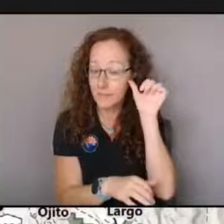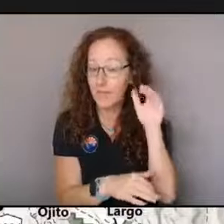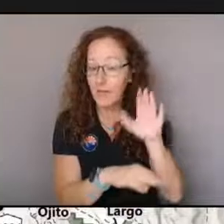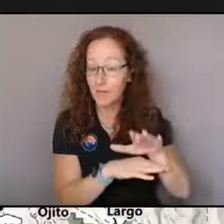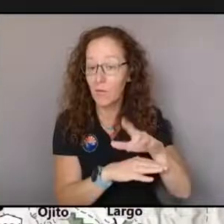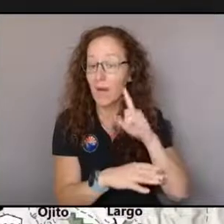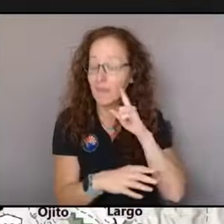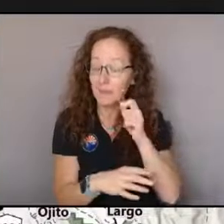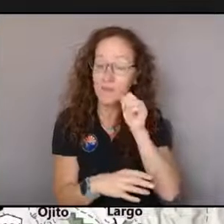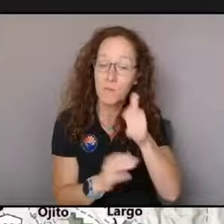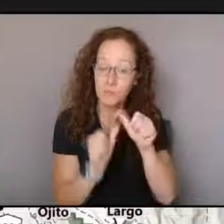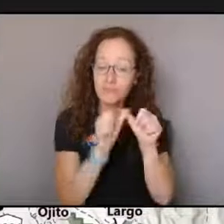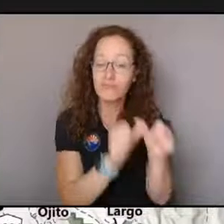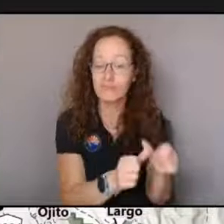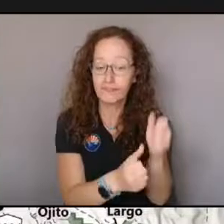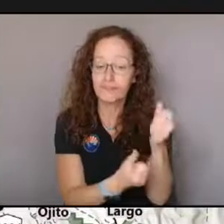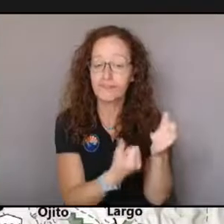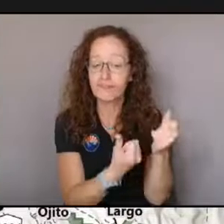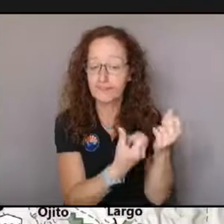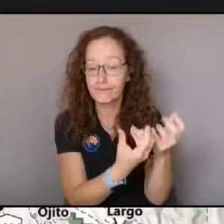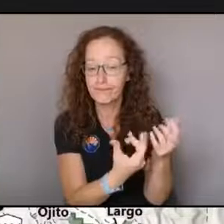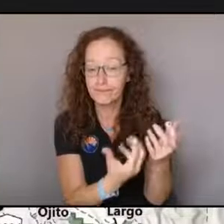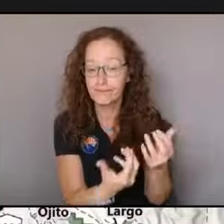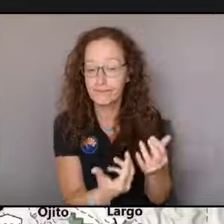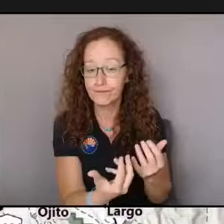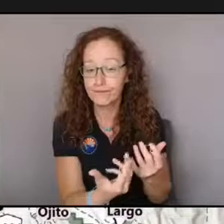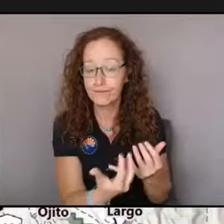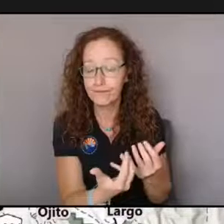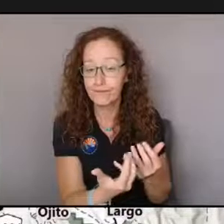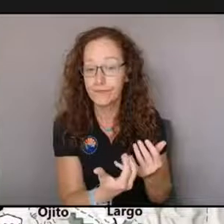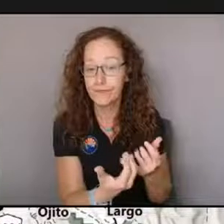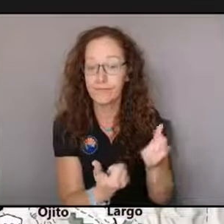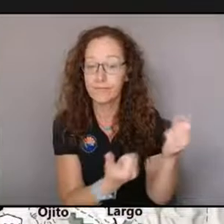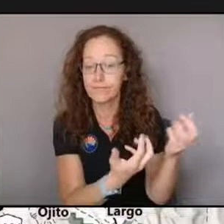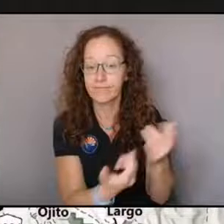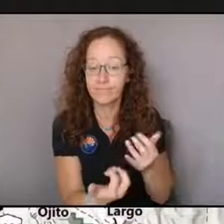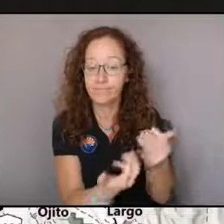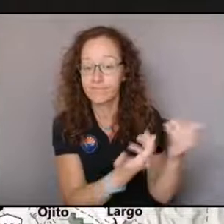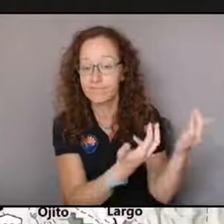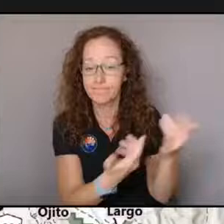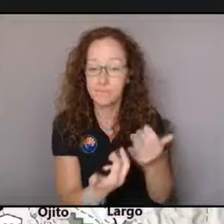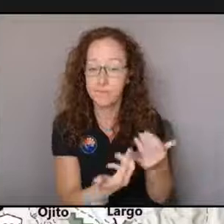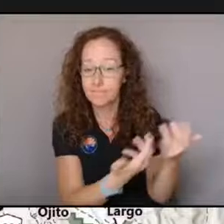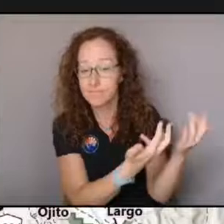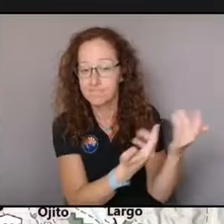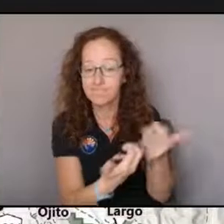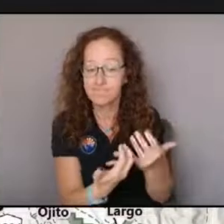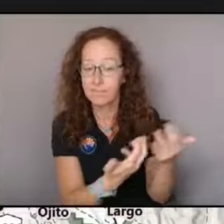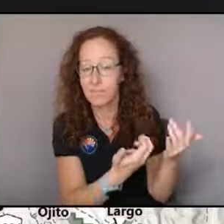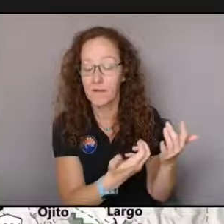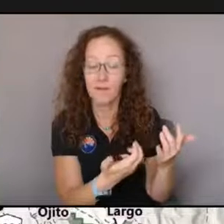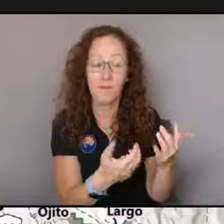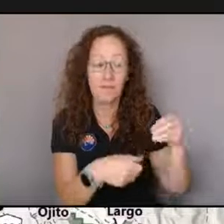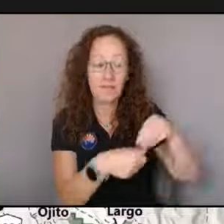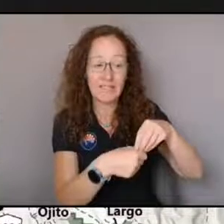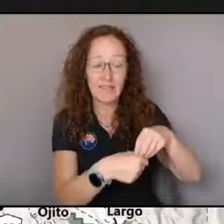CONTINUE TO SEE SOME OF THAT TOMORROW AND THAT WILL BE MOSTLY JUST BACKING FIRE AND CLEAN UP ANY KIND OF